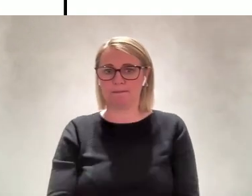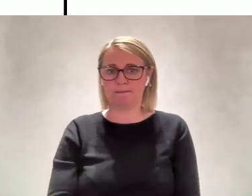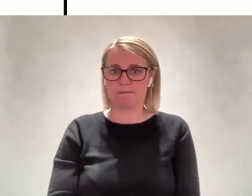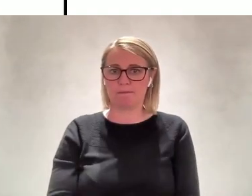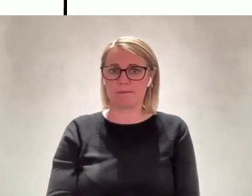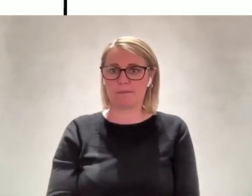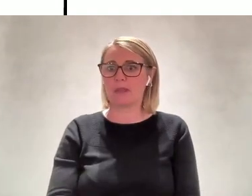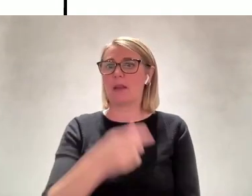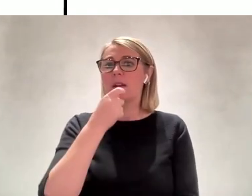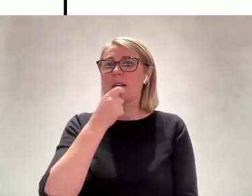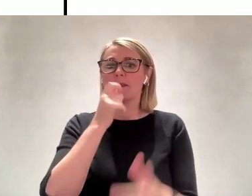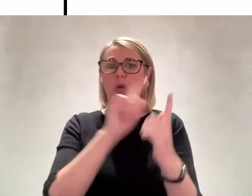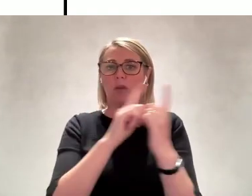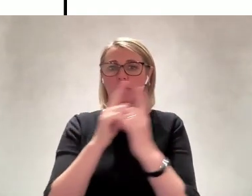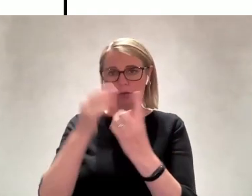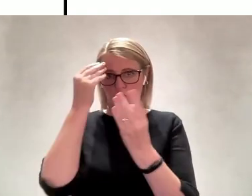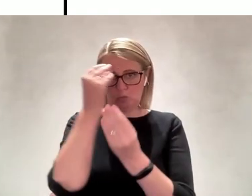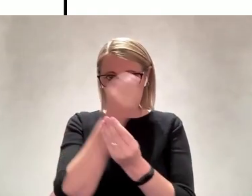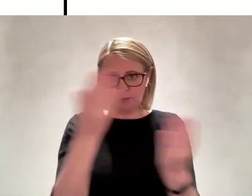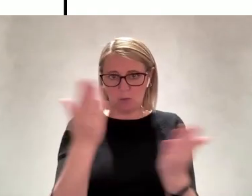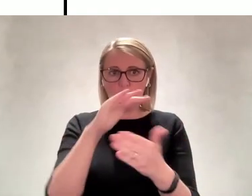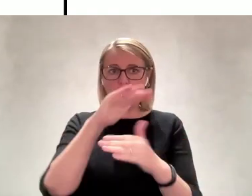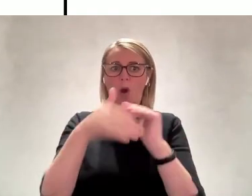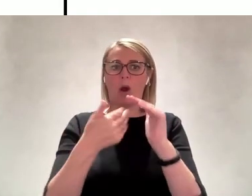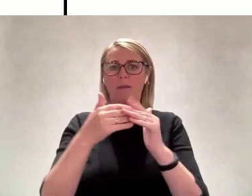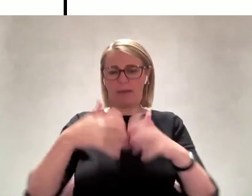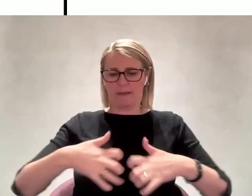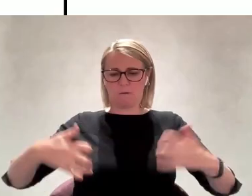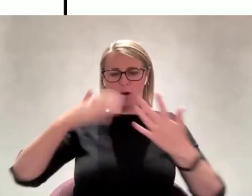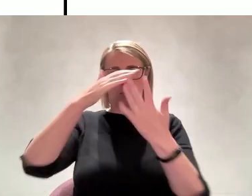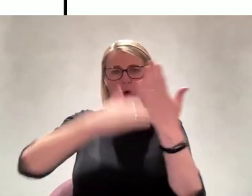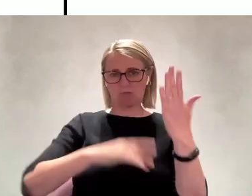A couple of things just to highlight about the framework.